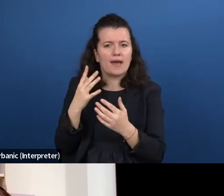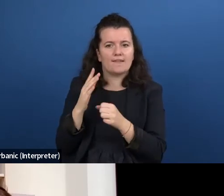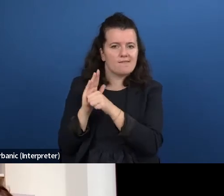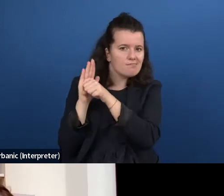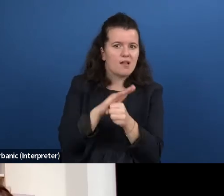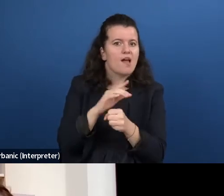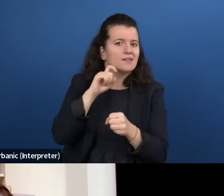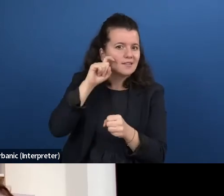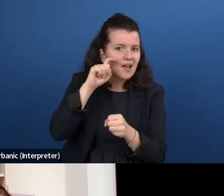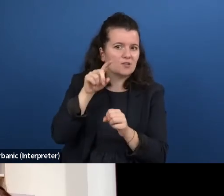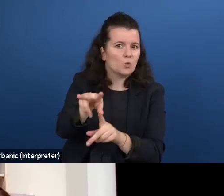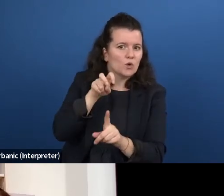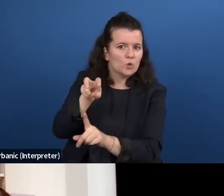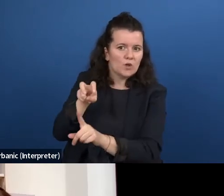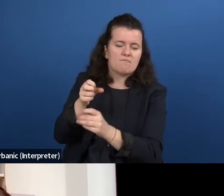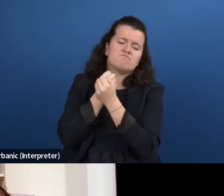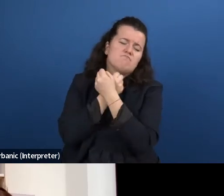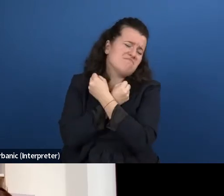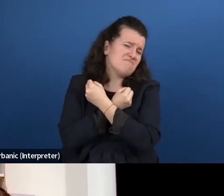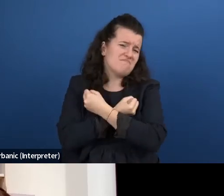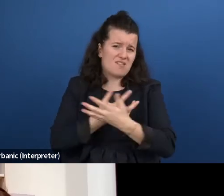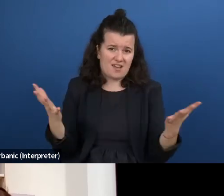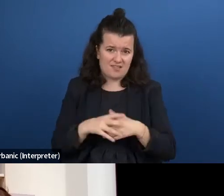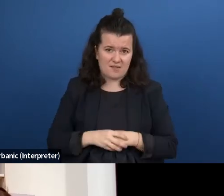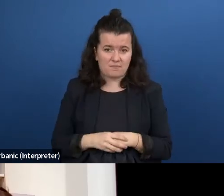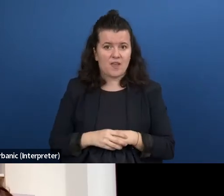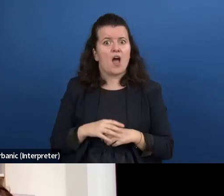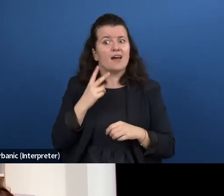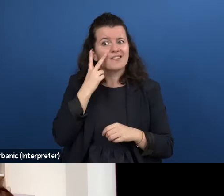that prevents us from quantifying and fighting against this.